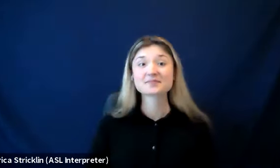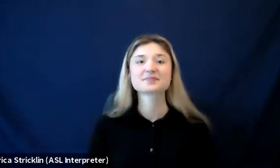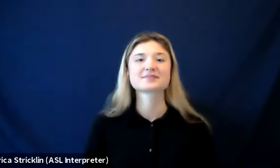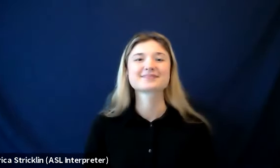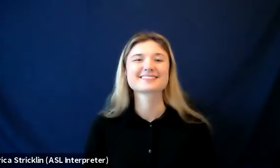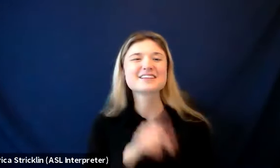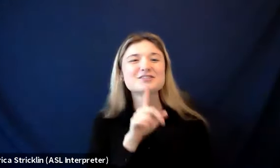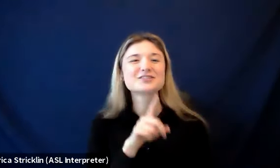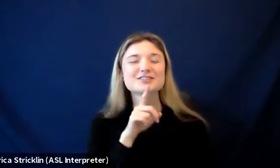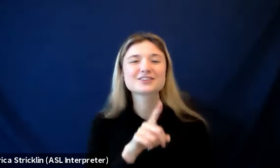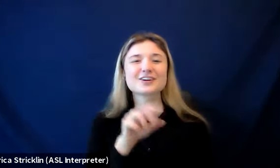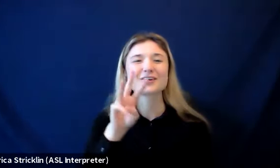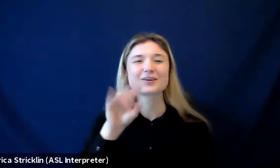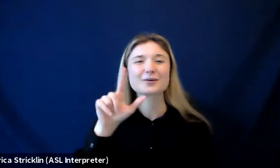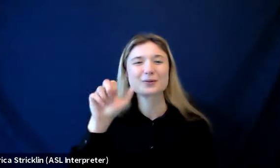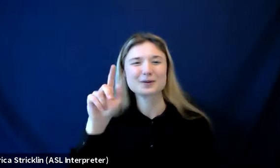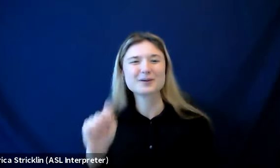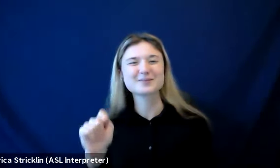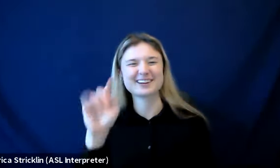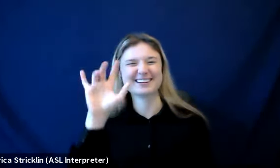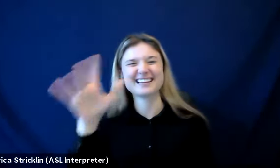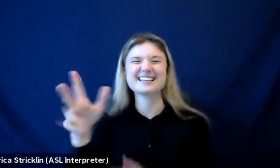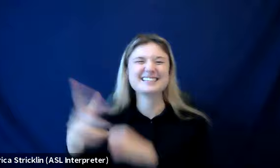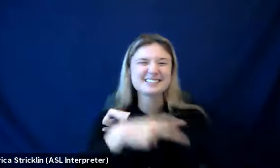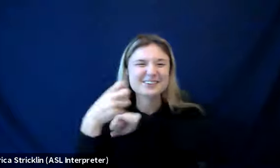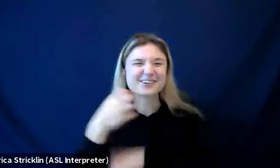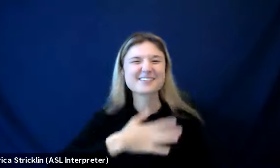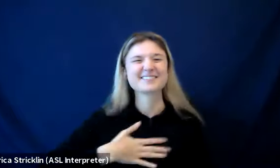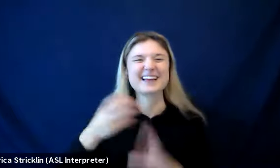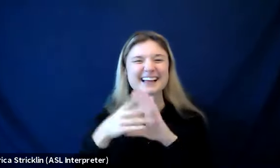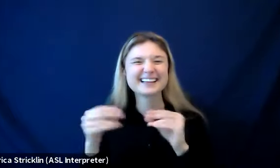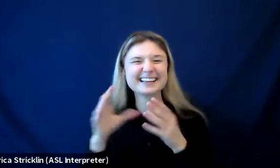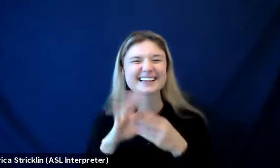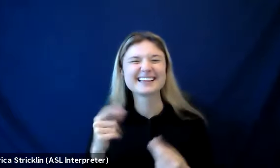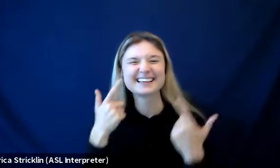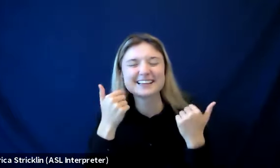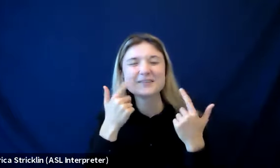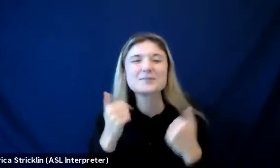your way over kind of stole my thunder, but